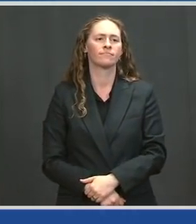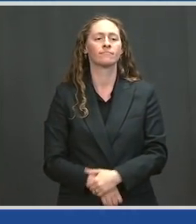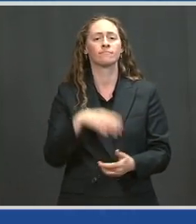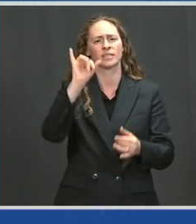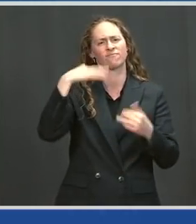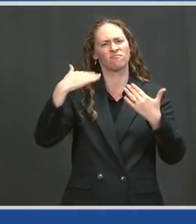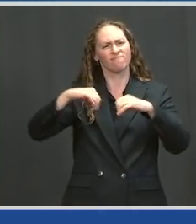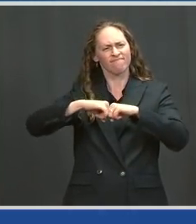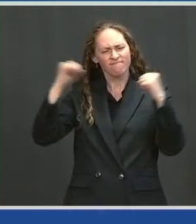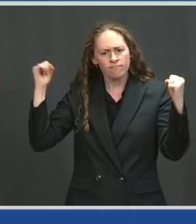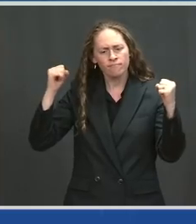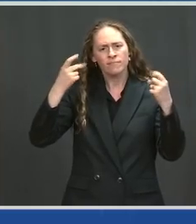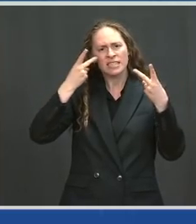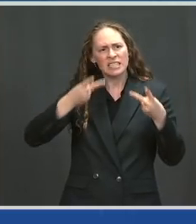We just have to choose to remember.